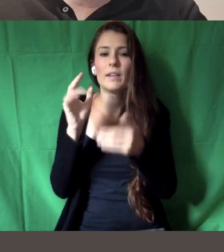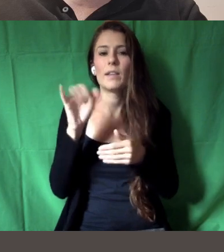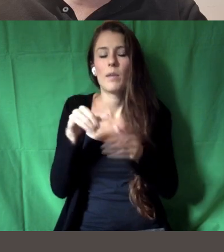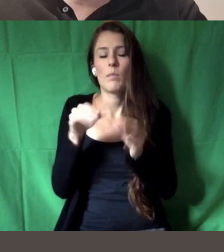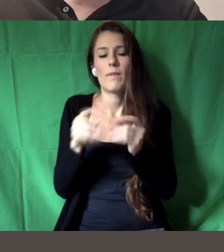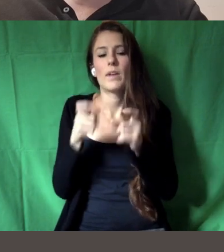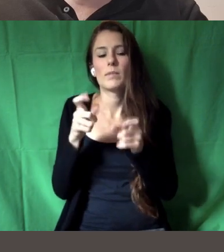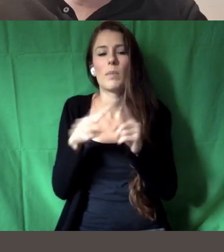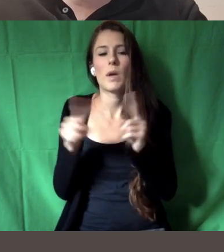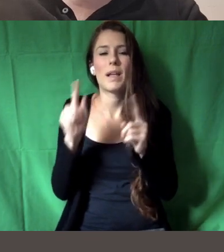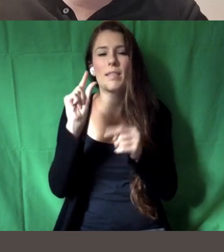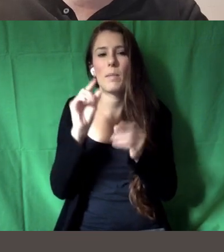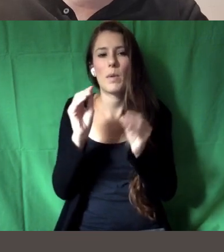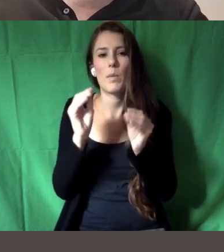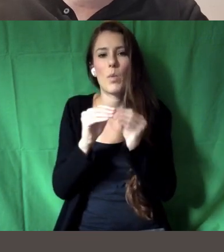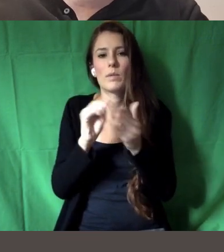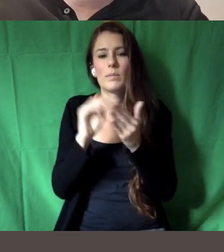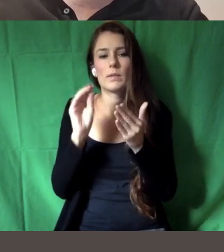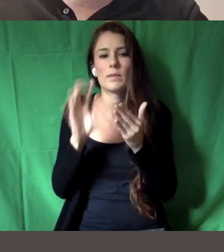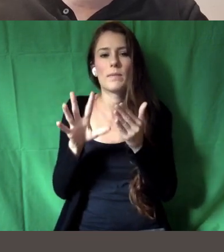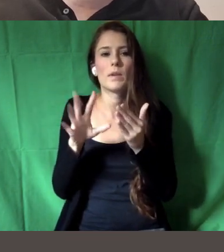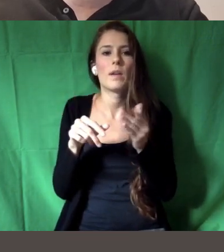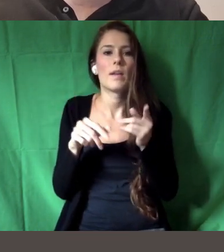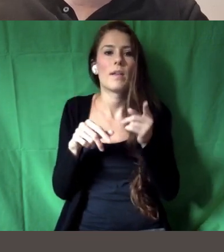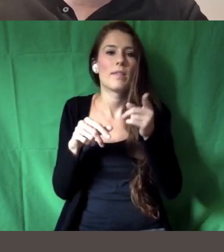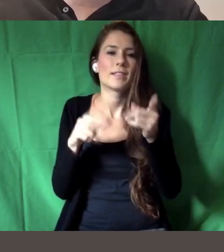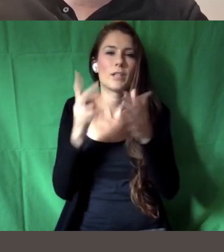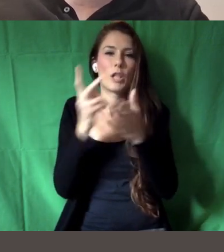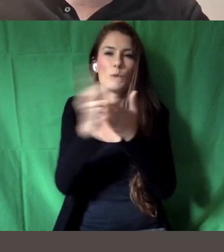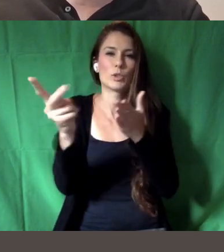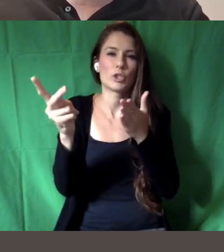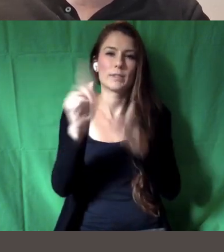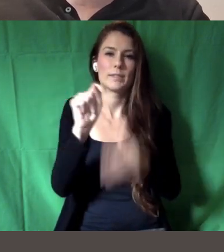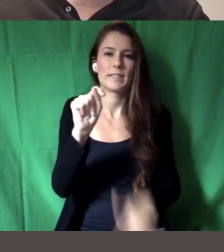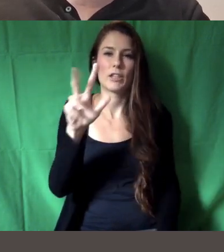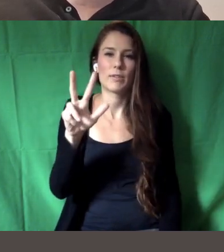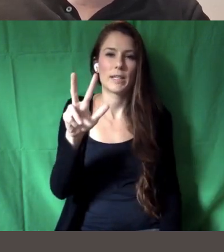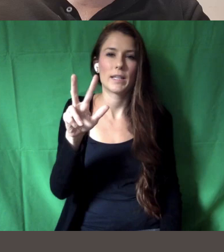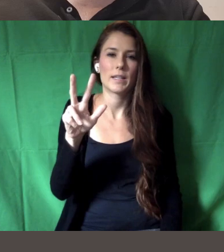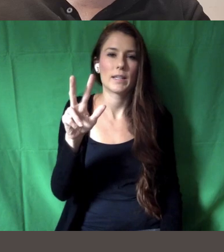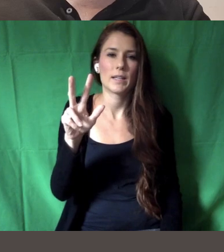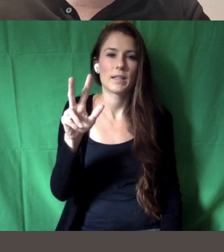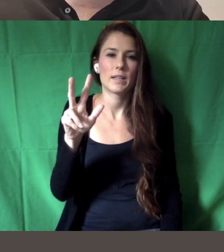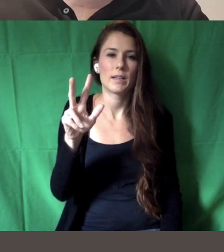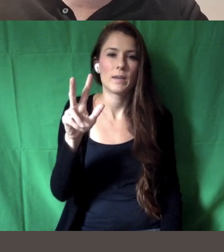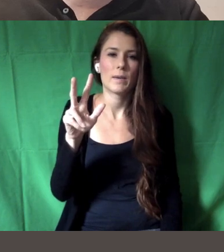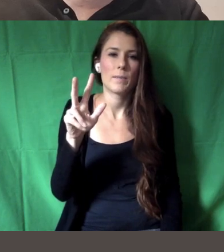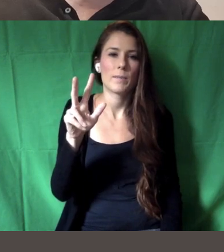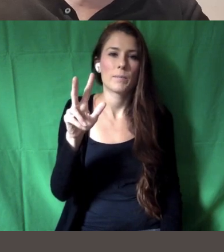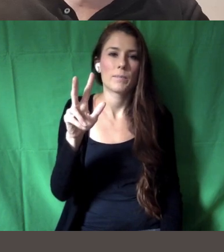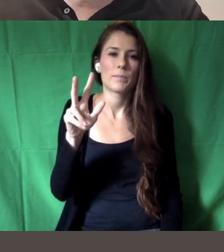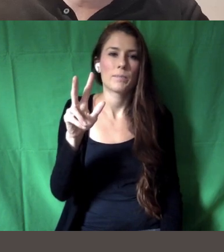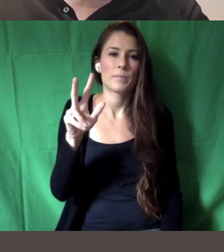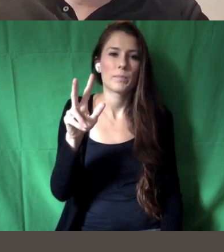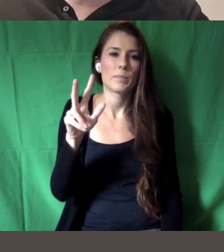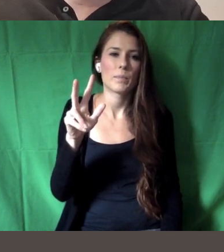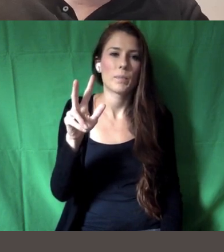which is faster but slightly more expensive. And this is a loser T3 Intel-based burstable